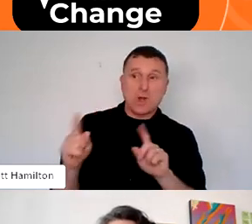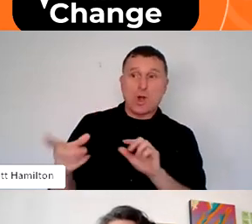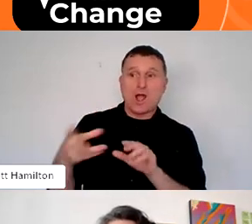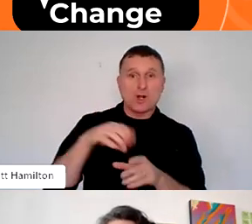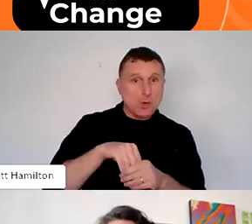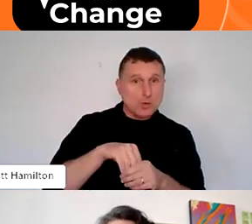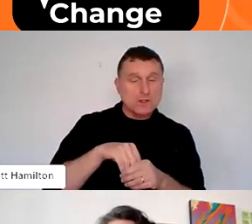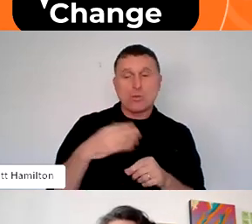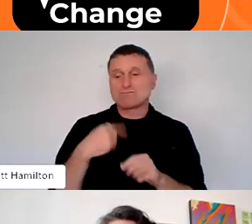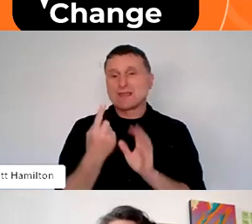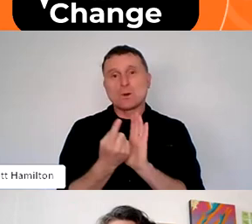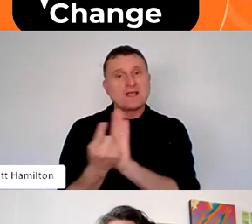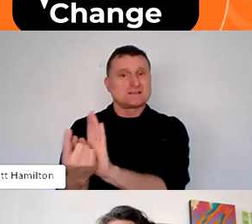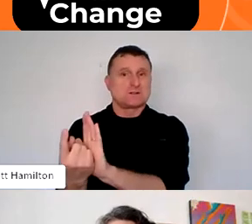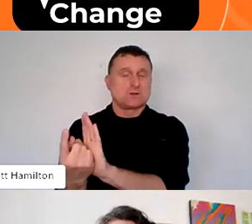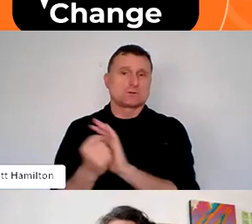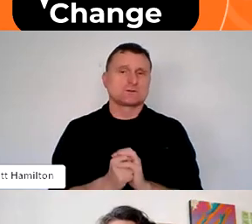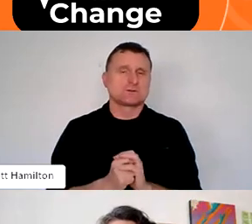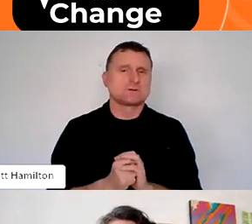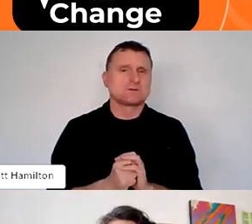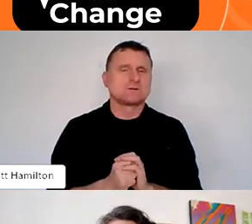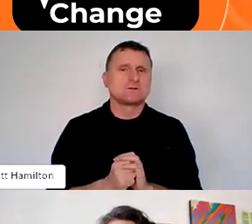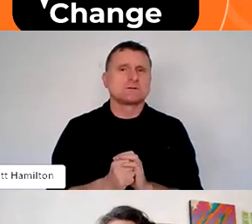So one of the questions was, keen to hear thoughts about suspensions